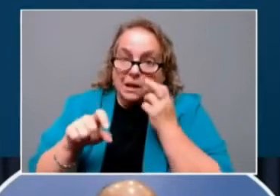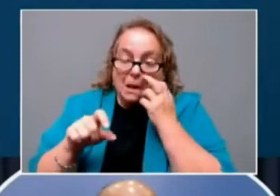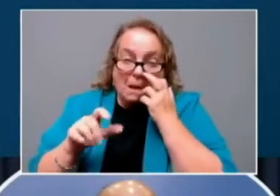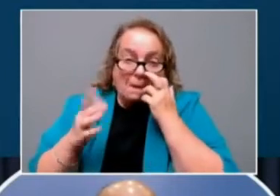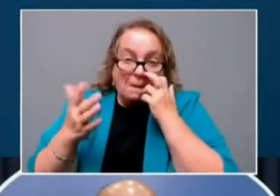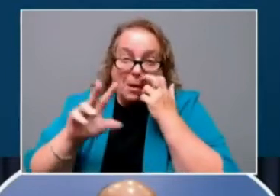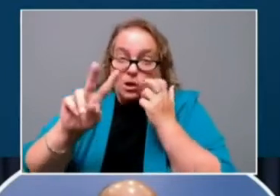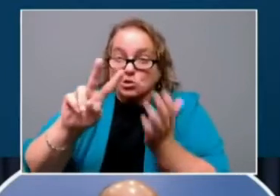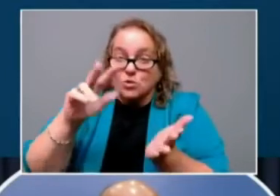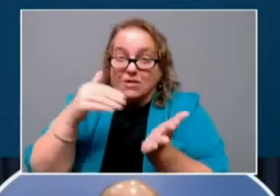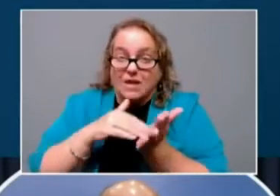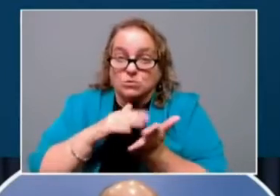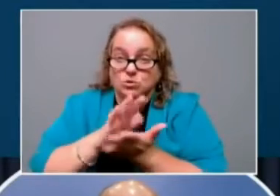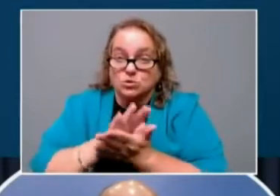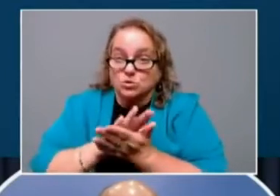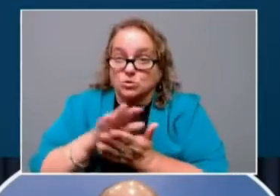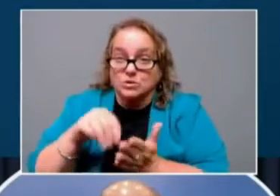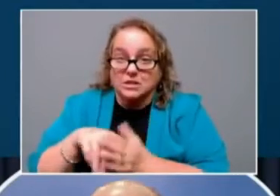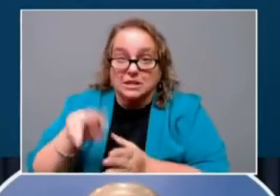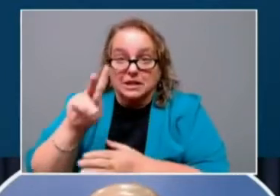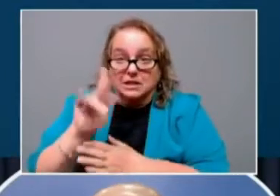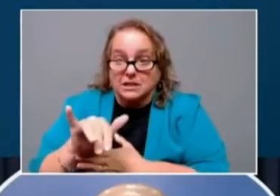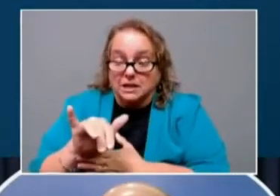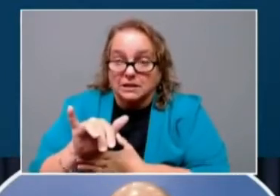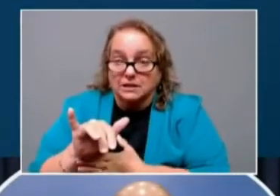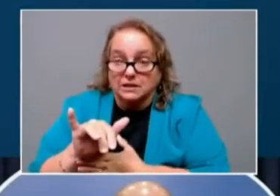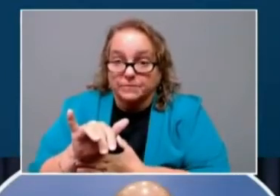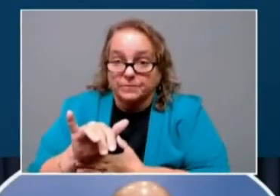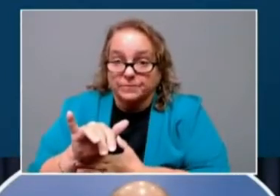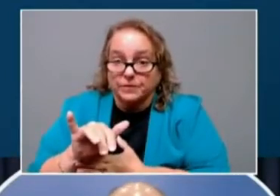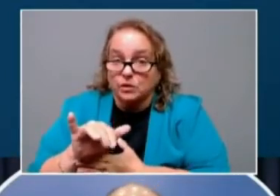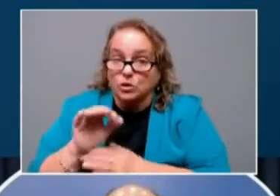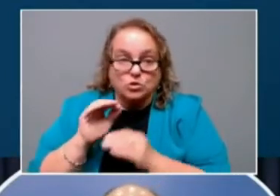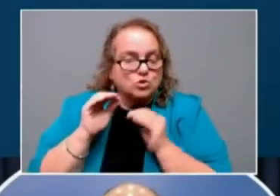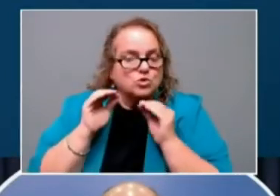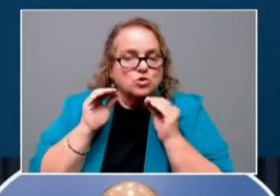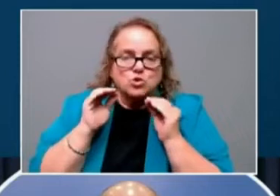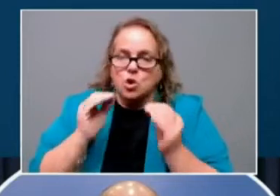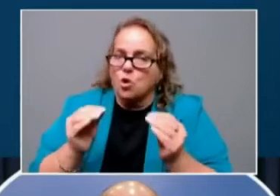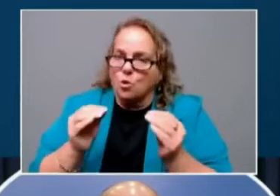in the Commonwealth of Kentucky. There's no way that this is going to